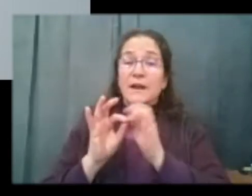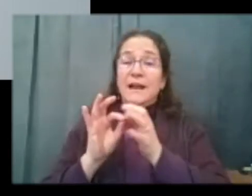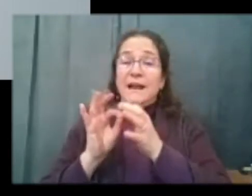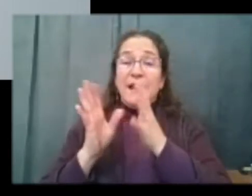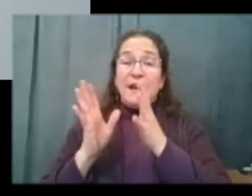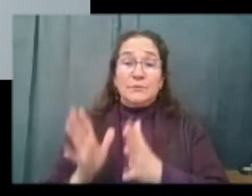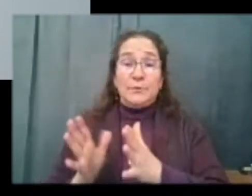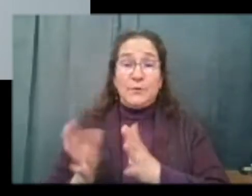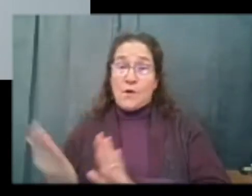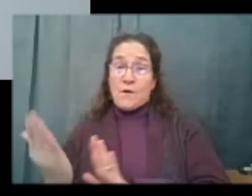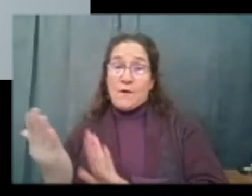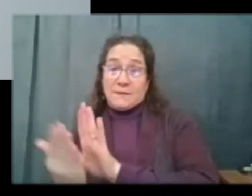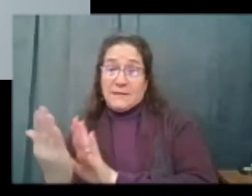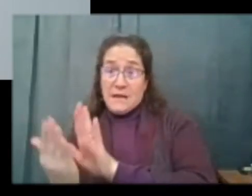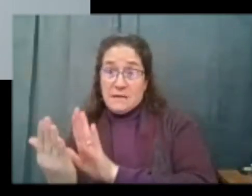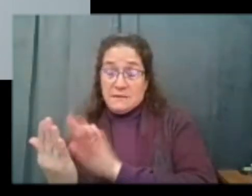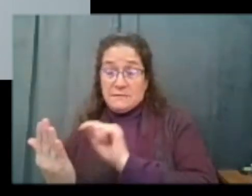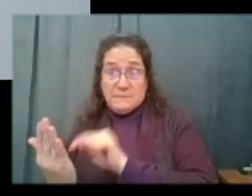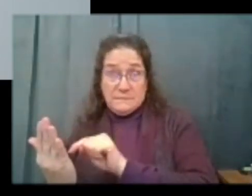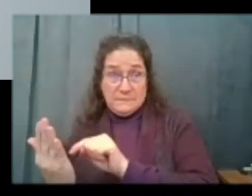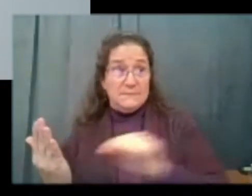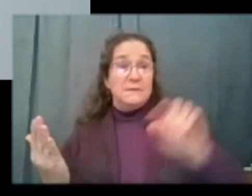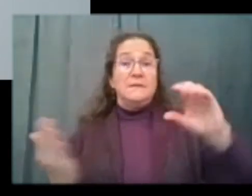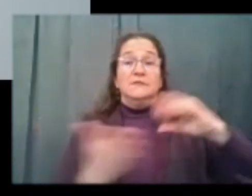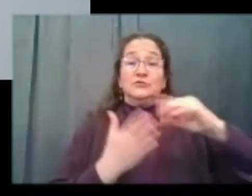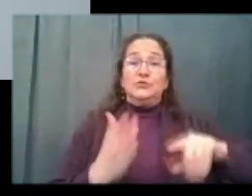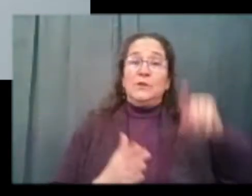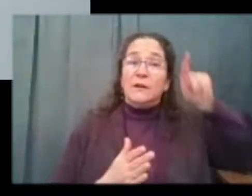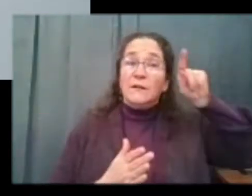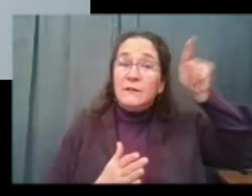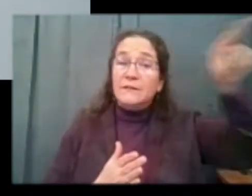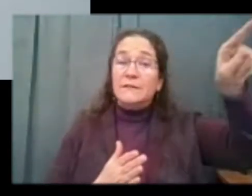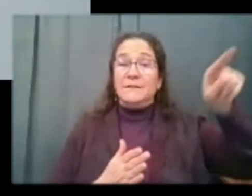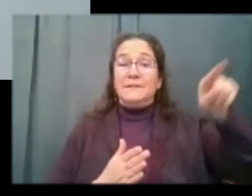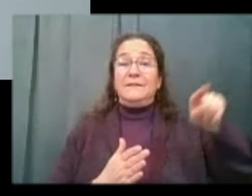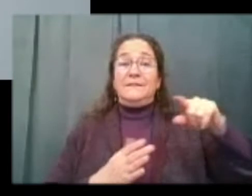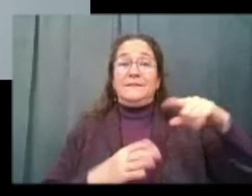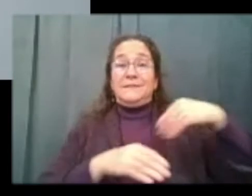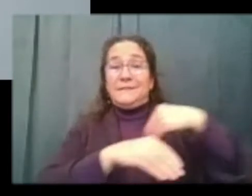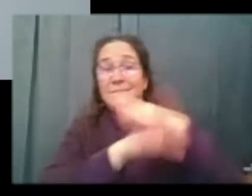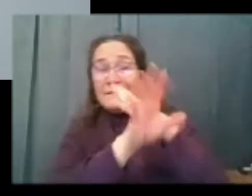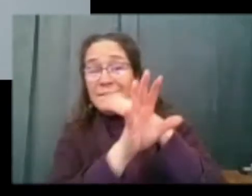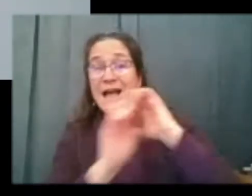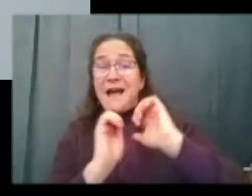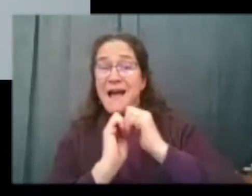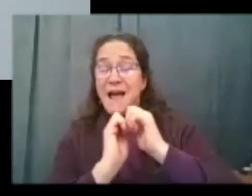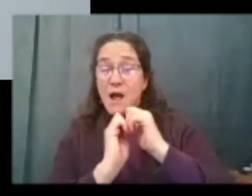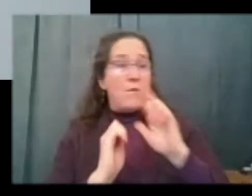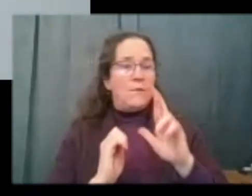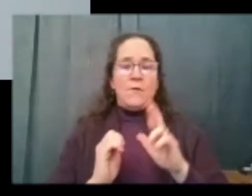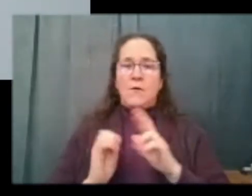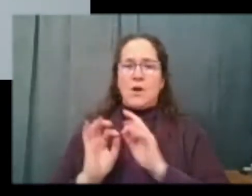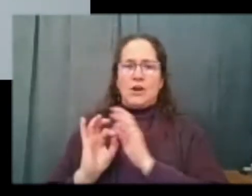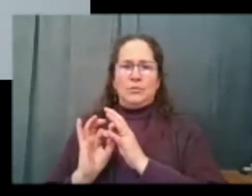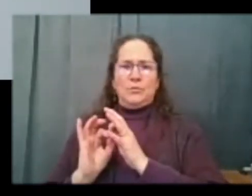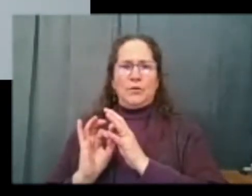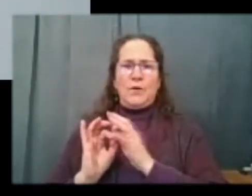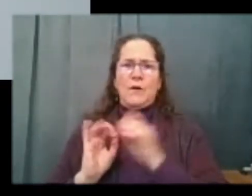If the child's off-site streaming in, or if the interpreter is offsite interpreting. That requires different configuration